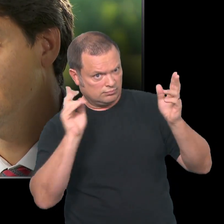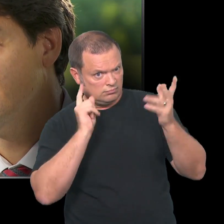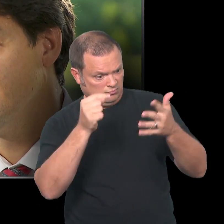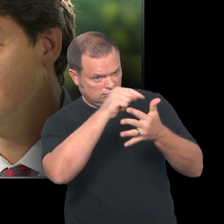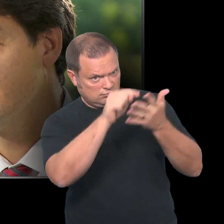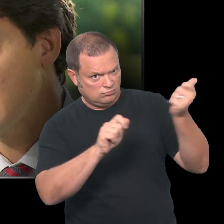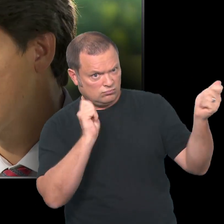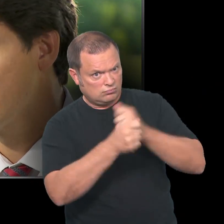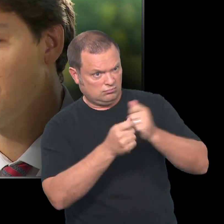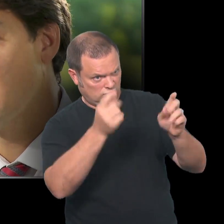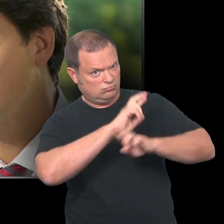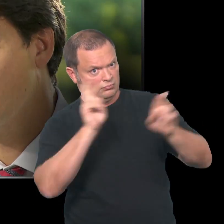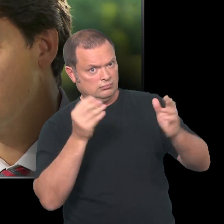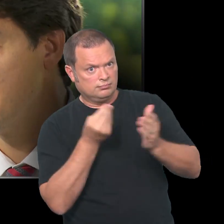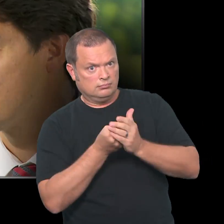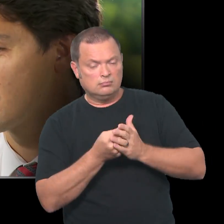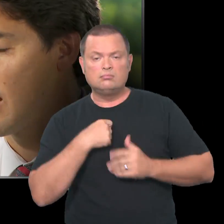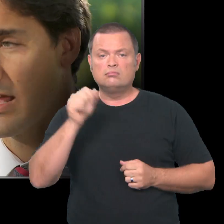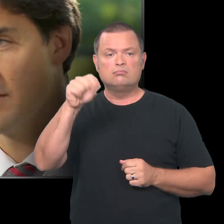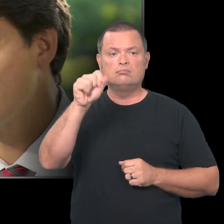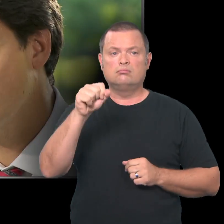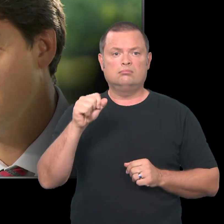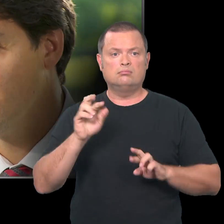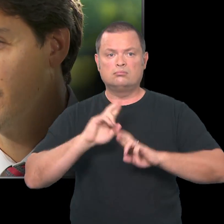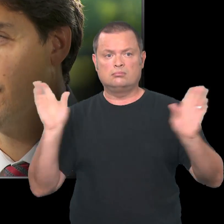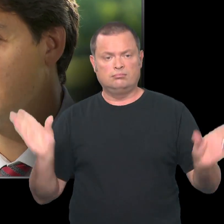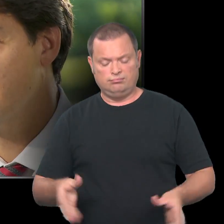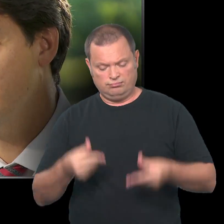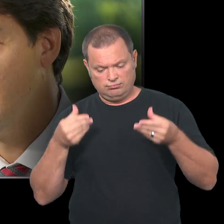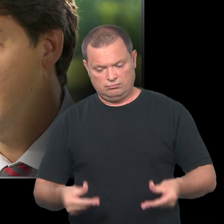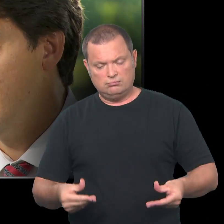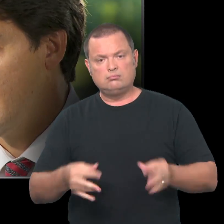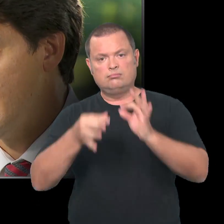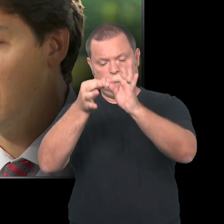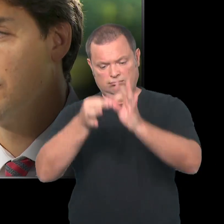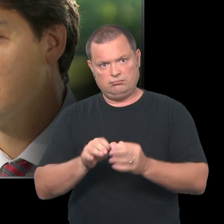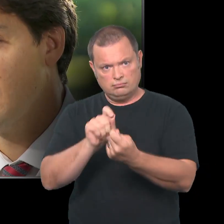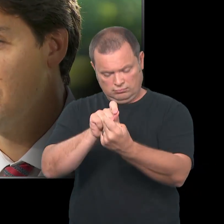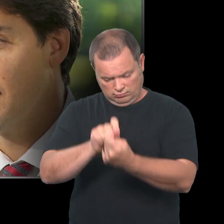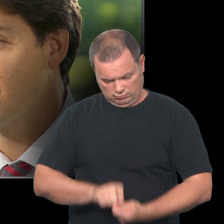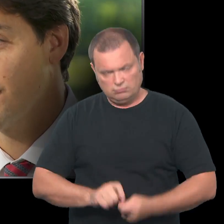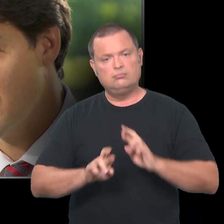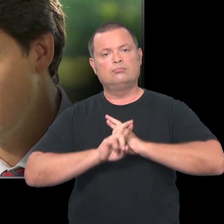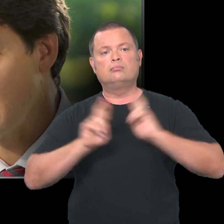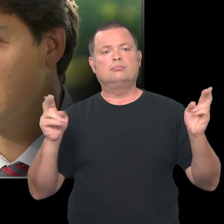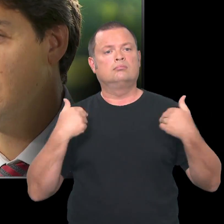to do all the things you want to do, including the changes you want to make? Yes, our platform is absolutely fully costed.